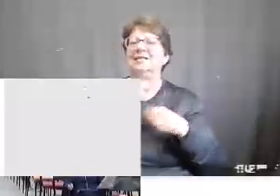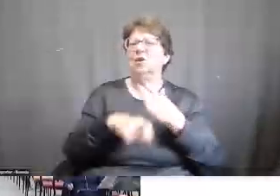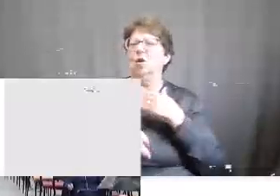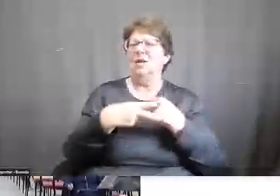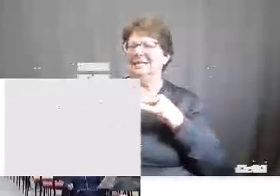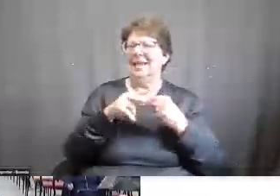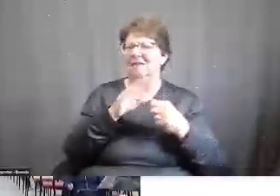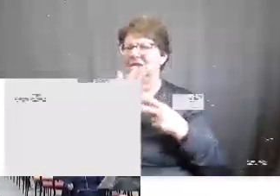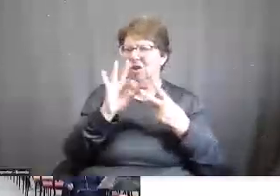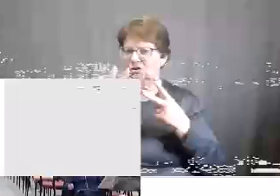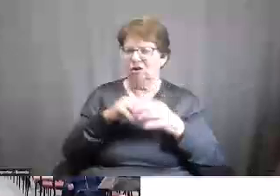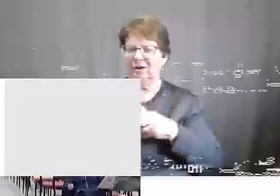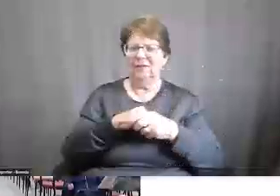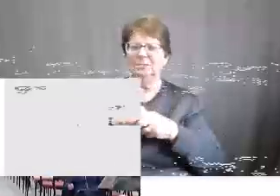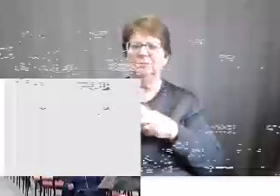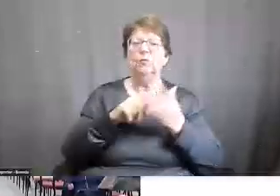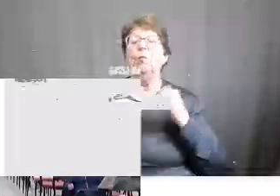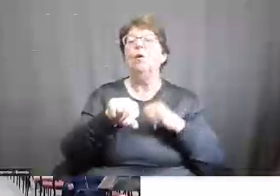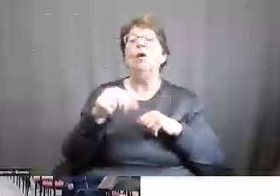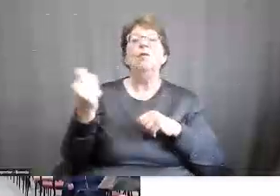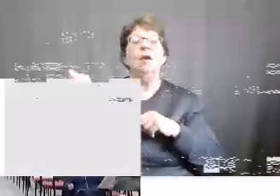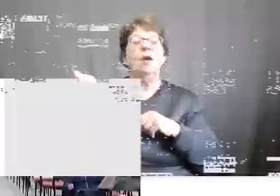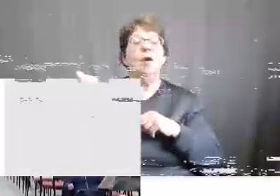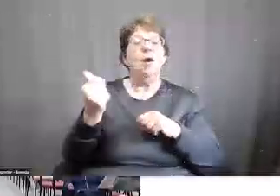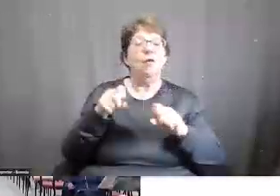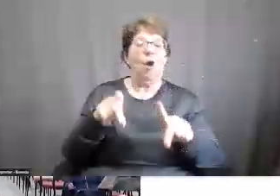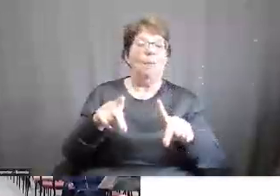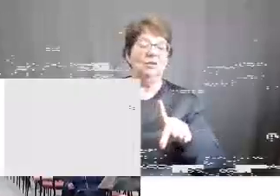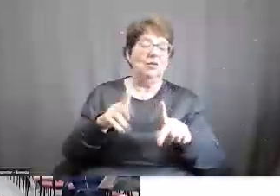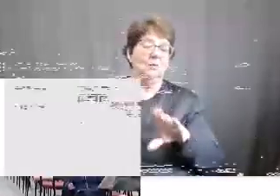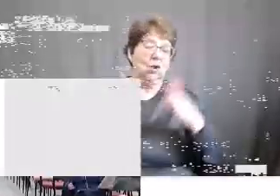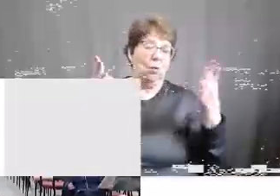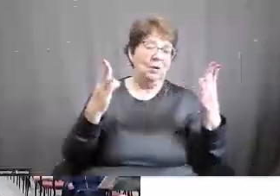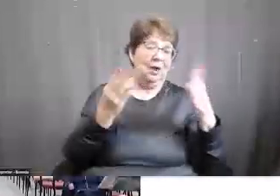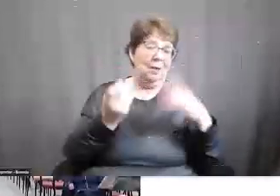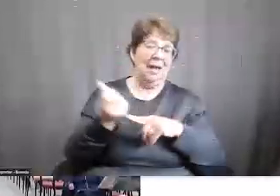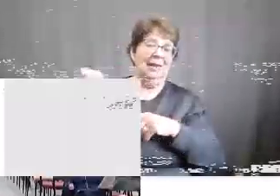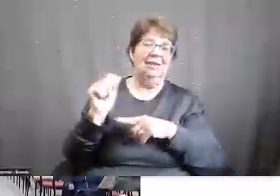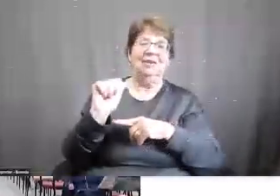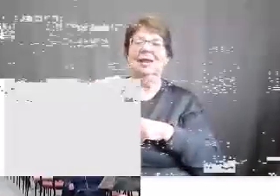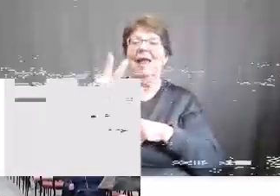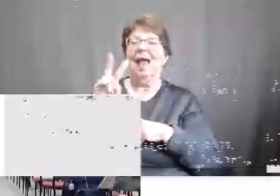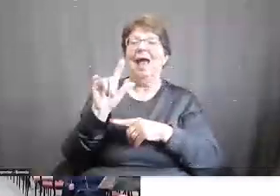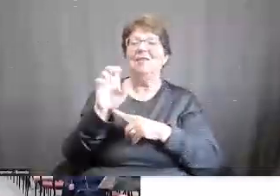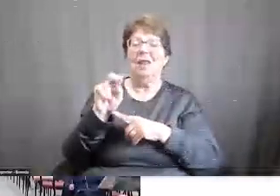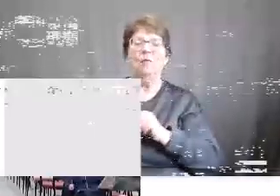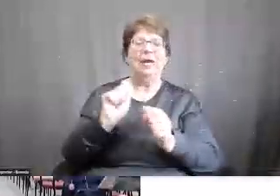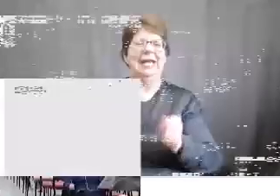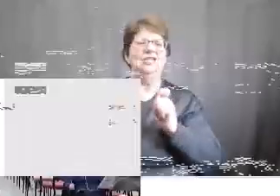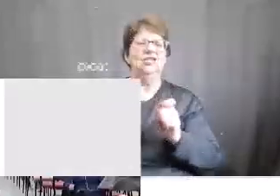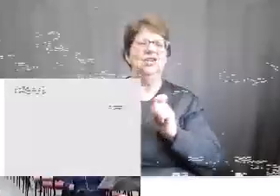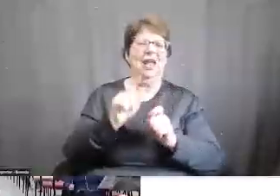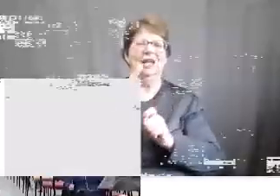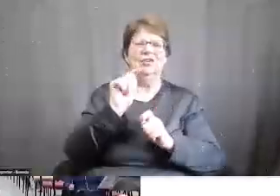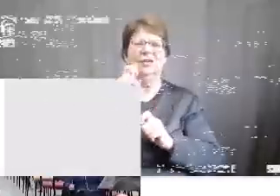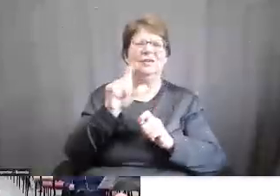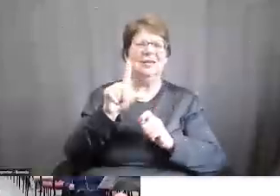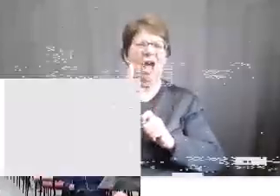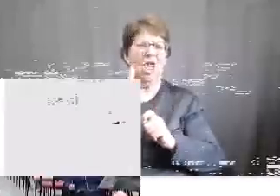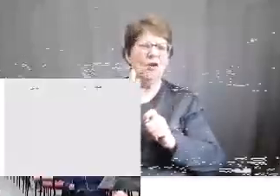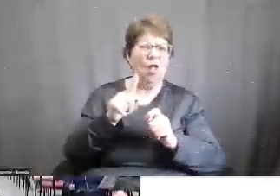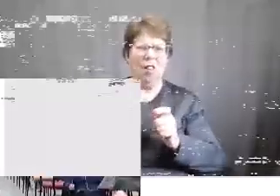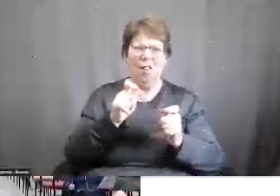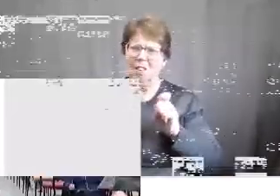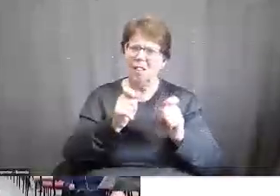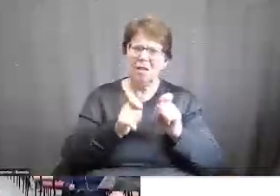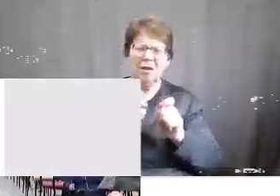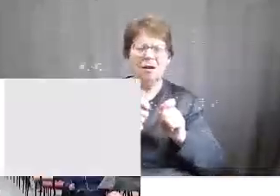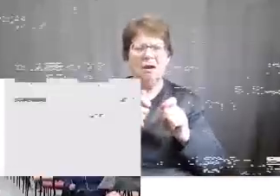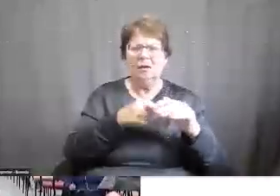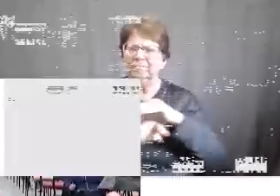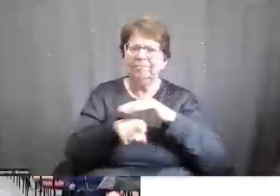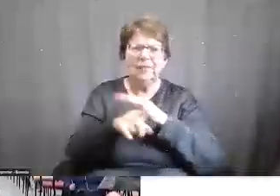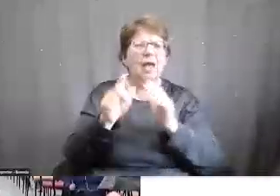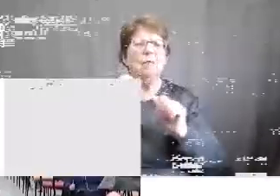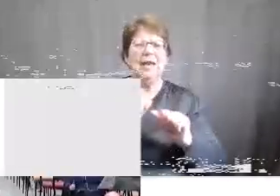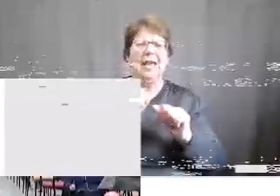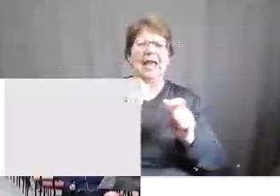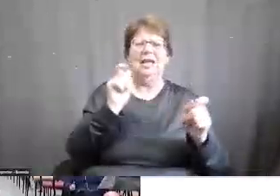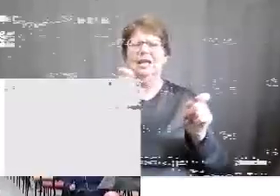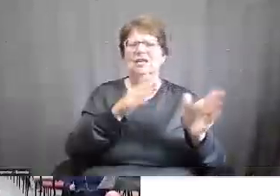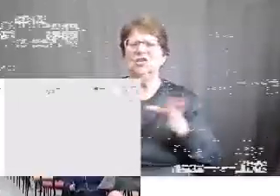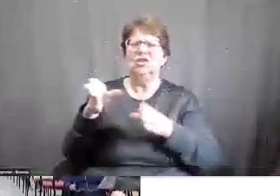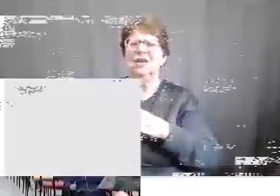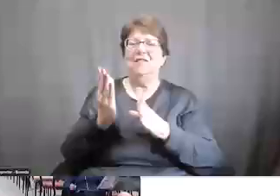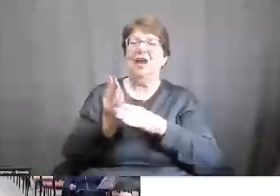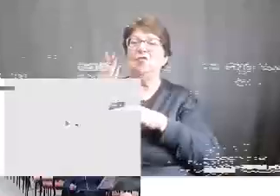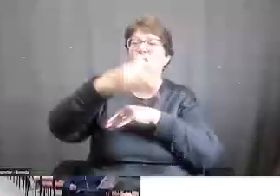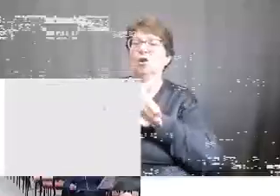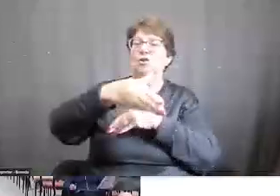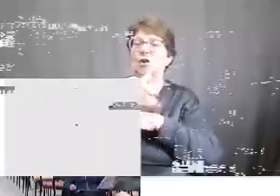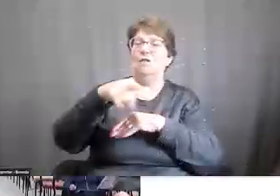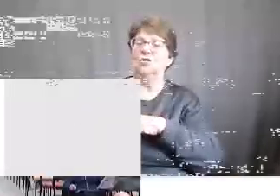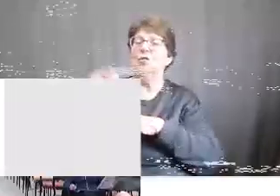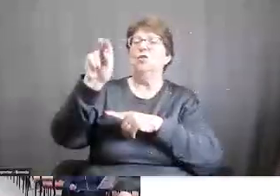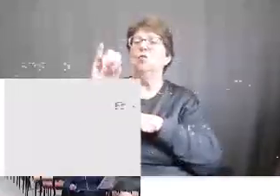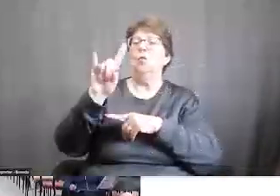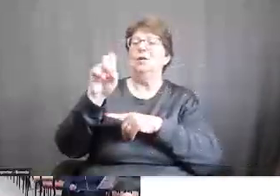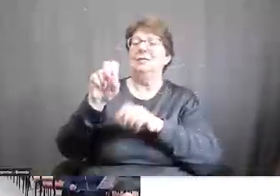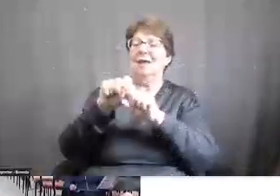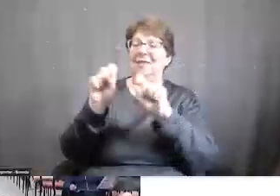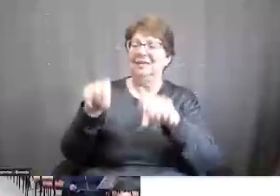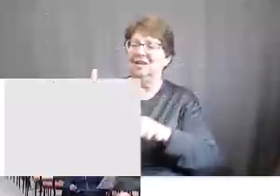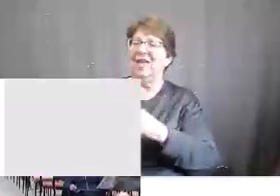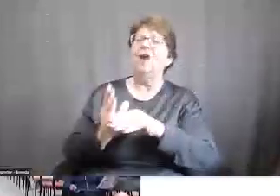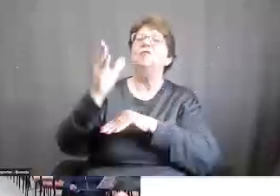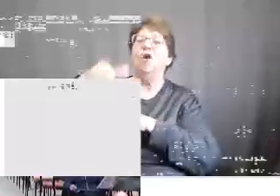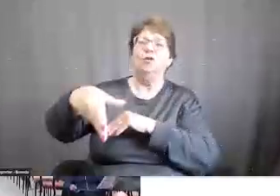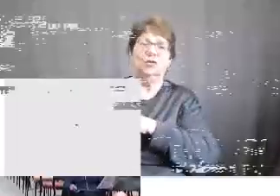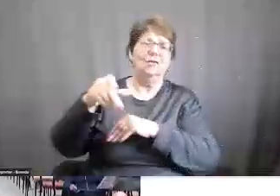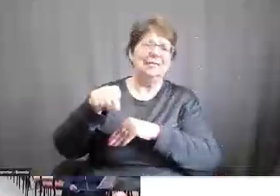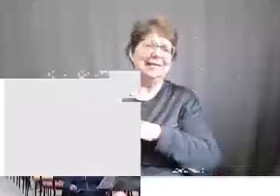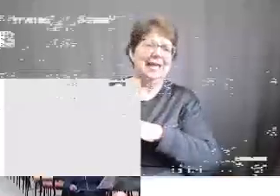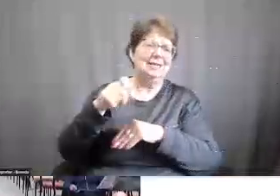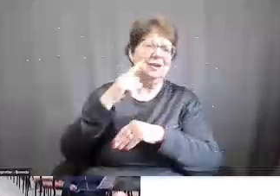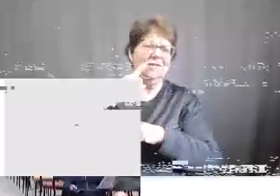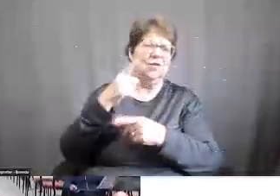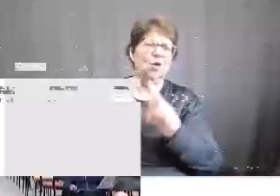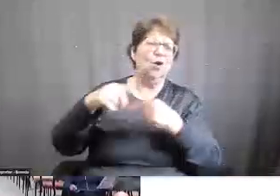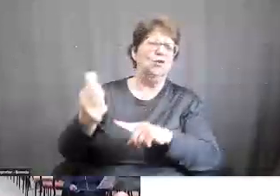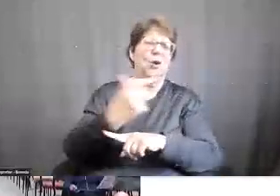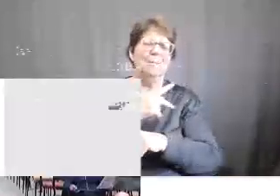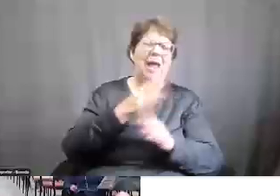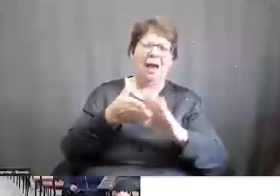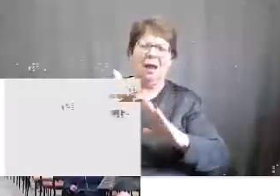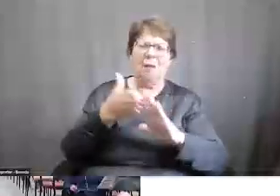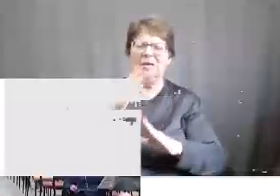Boardroom: One of the other opportunities that was opened up by Eliminated Avalon is we can change the tunnel geometry, and we can, therefore shift the crossover to the north side of the station. That crossover is necessary for turnback operations, and to operate a good system.